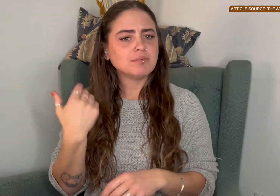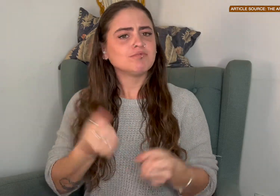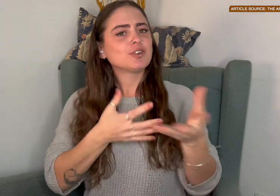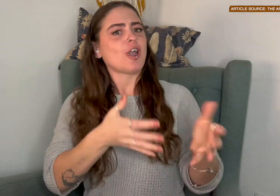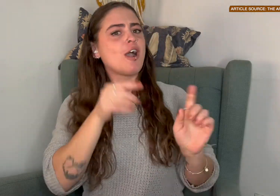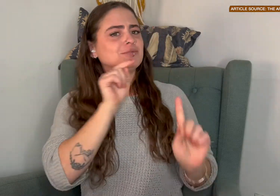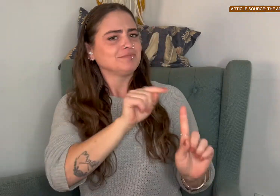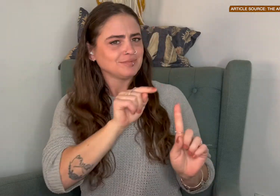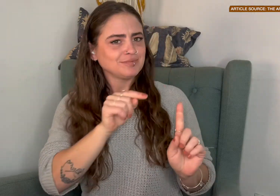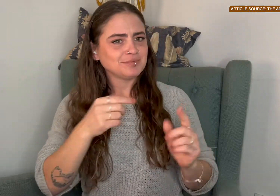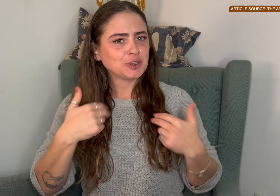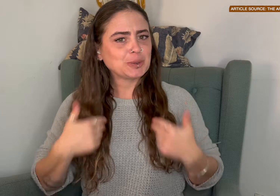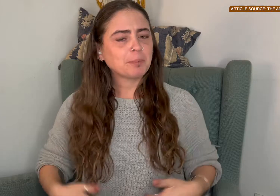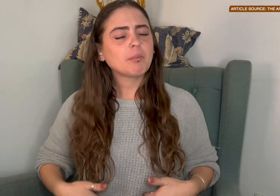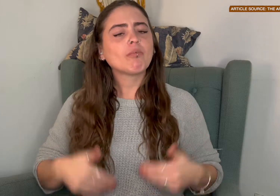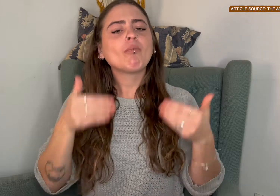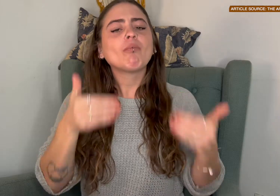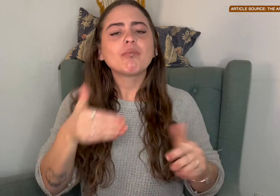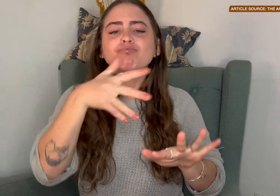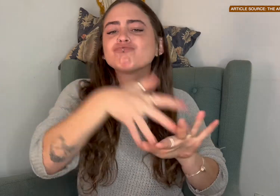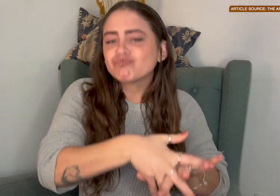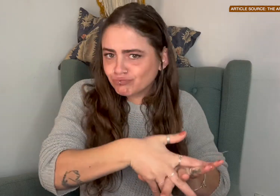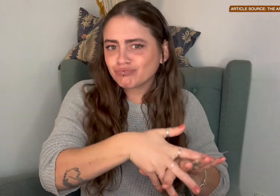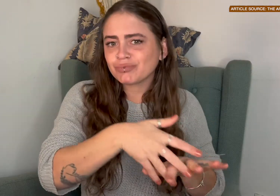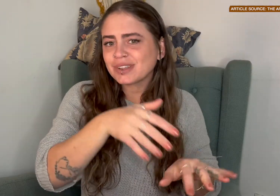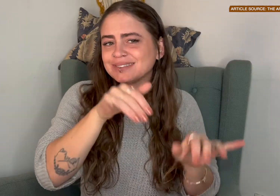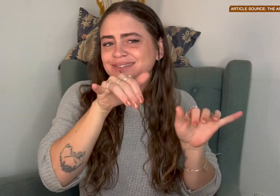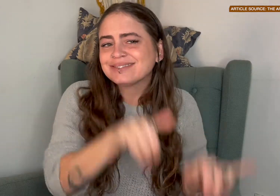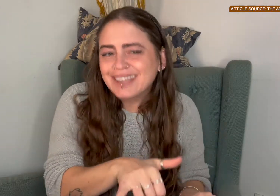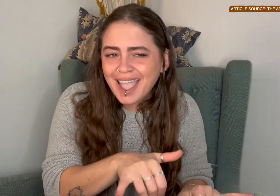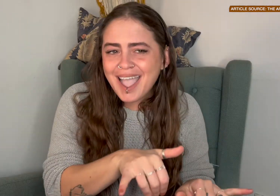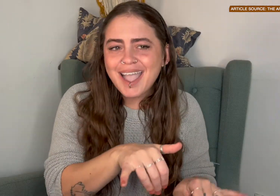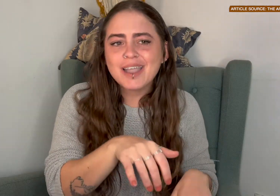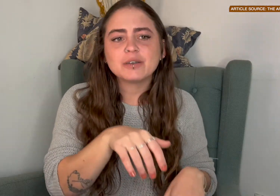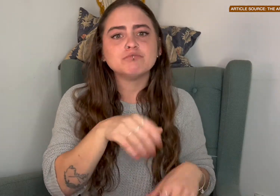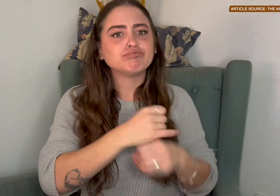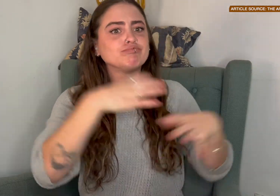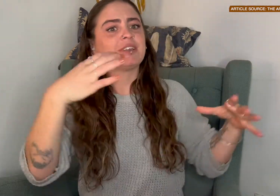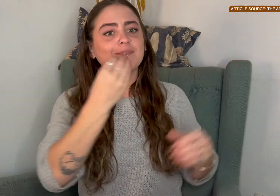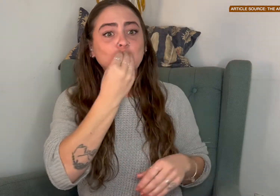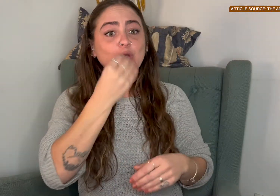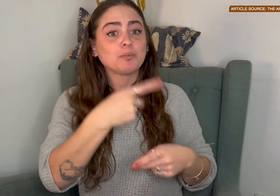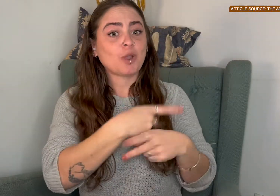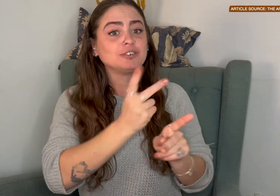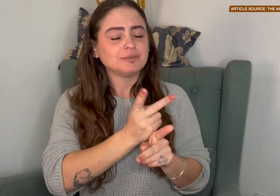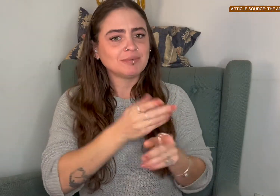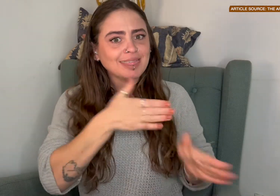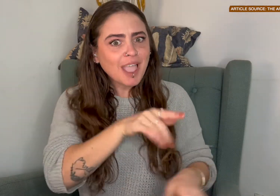s what compelled humans to adopt a sedentary lifestyle and that the boom in food production